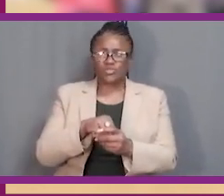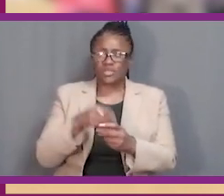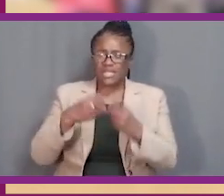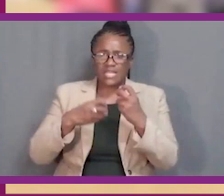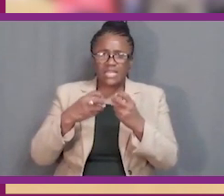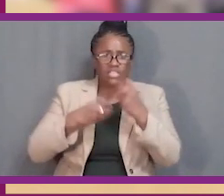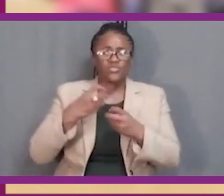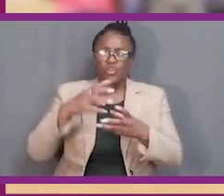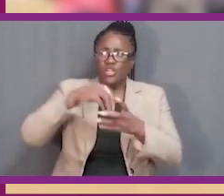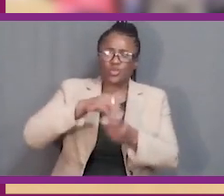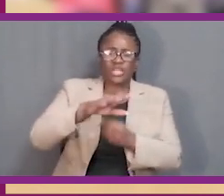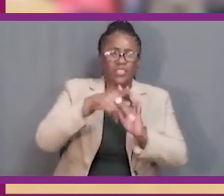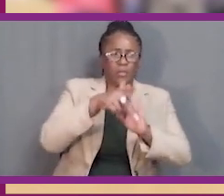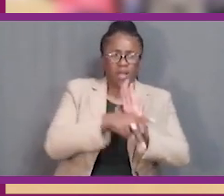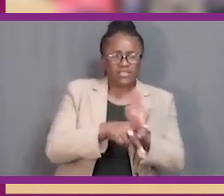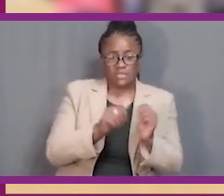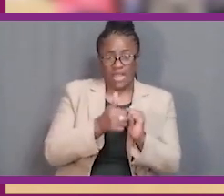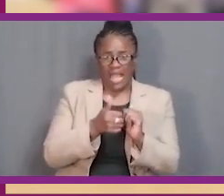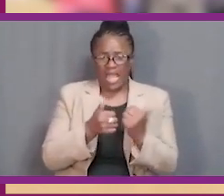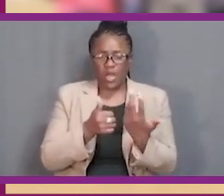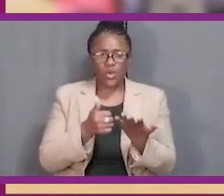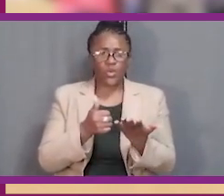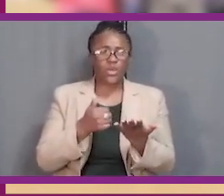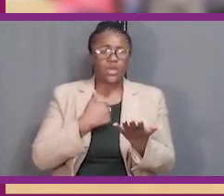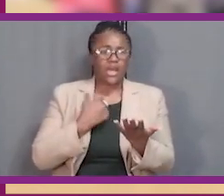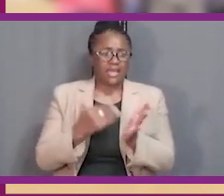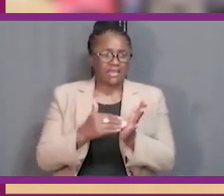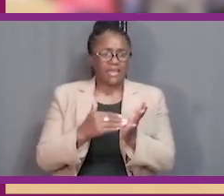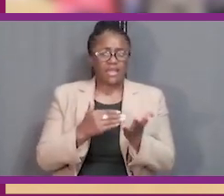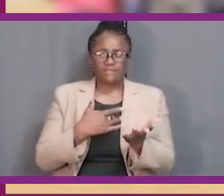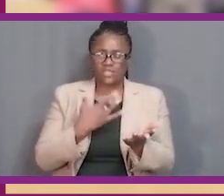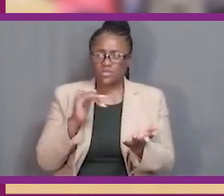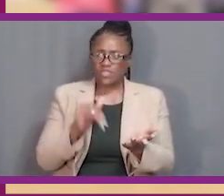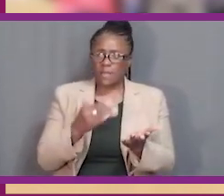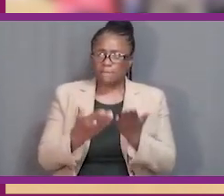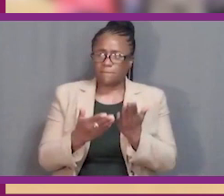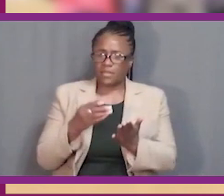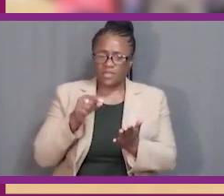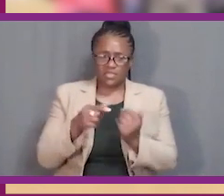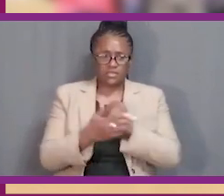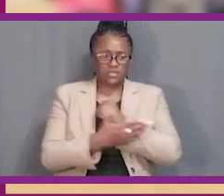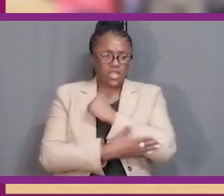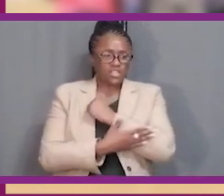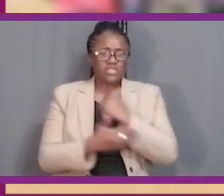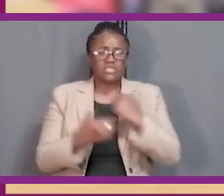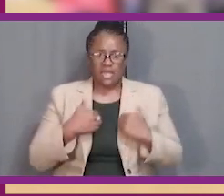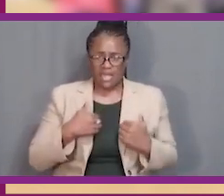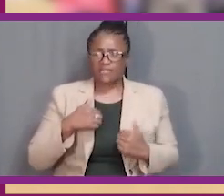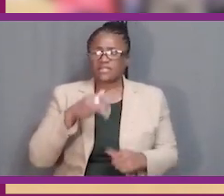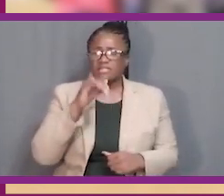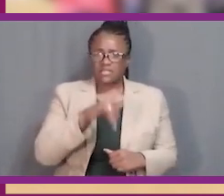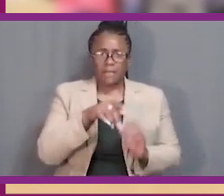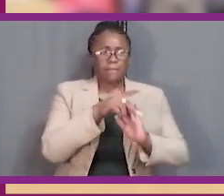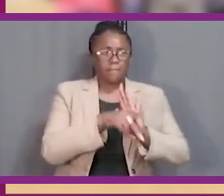these countries have the same, their policies are tailored towards the persons or people's